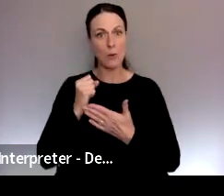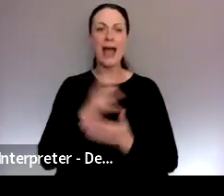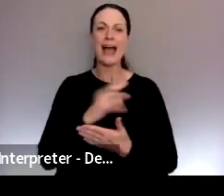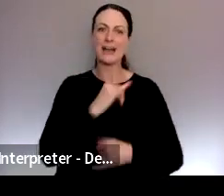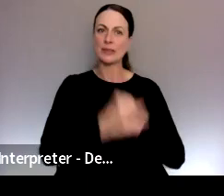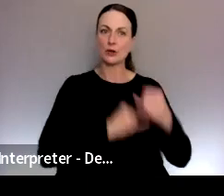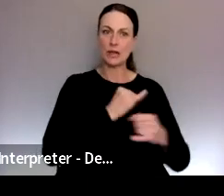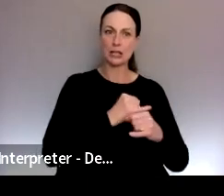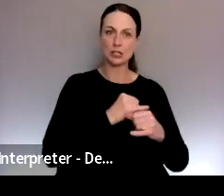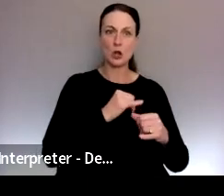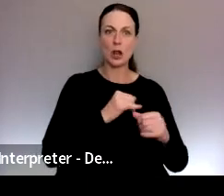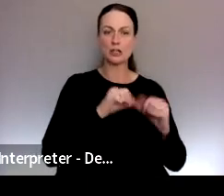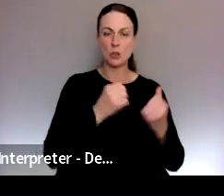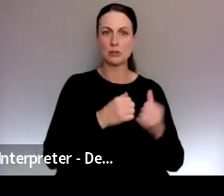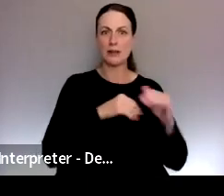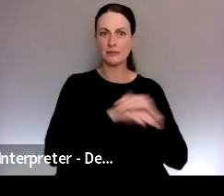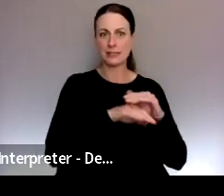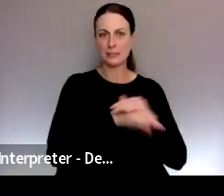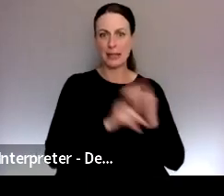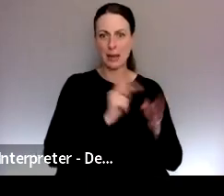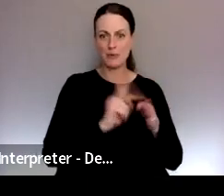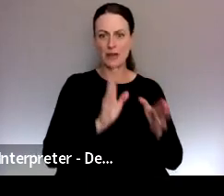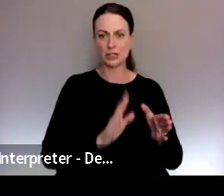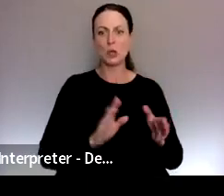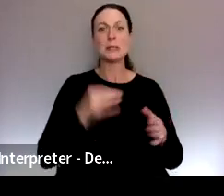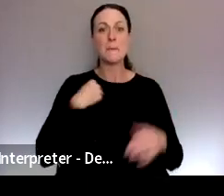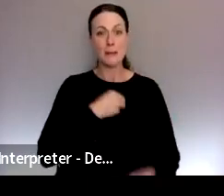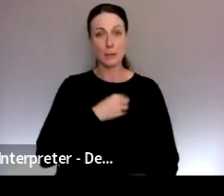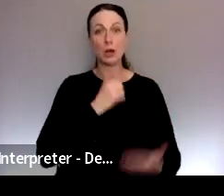and the International Association of Accessibility Professionals member logo